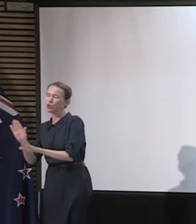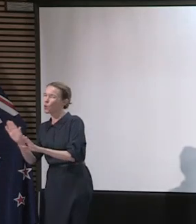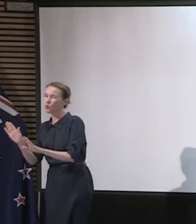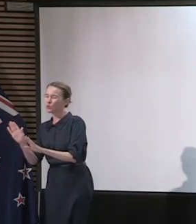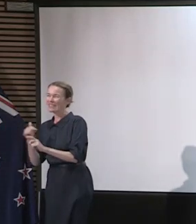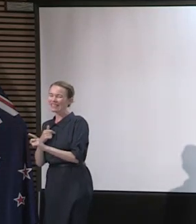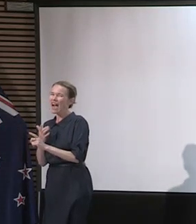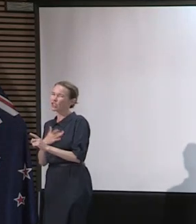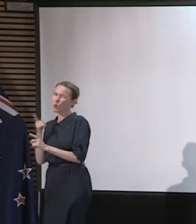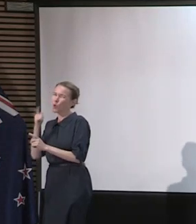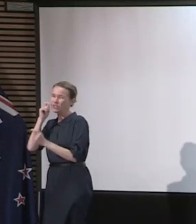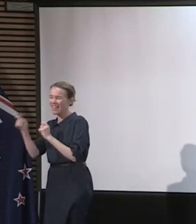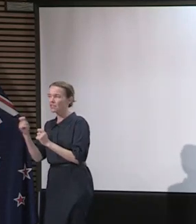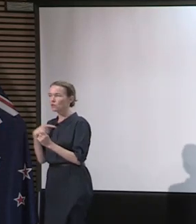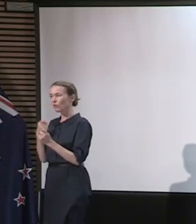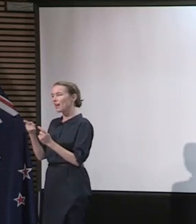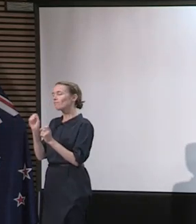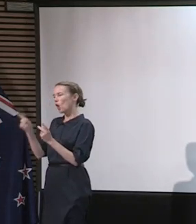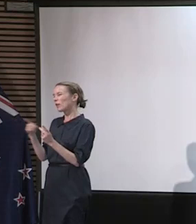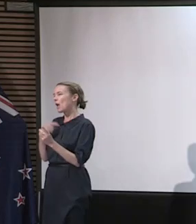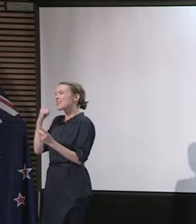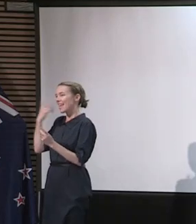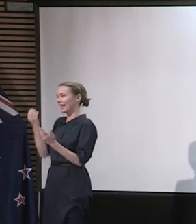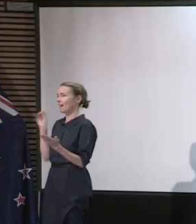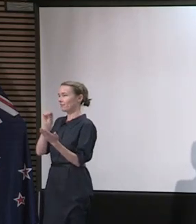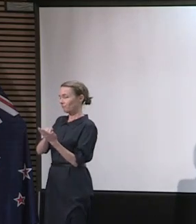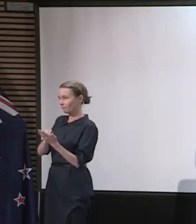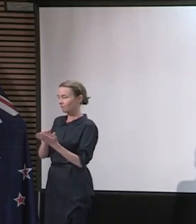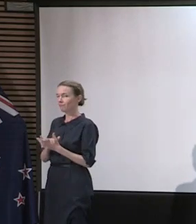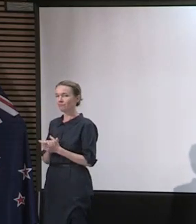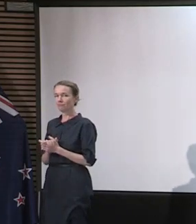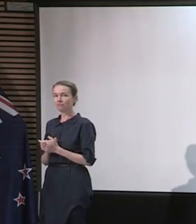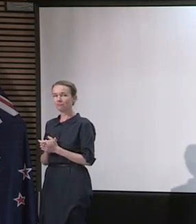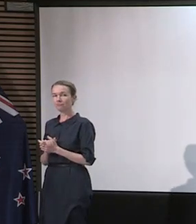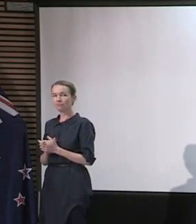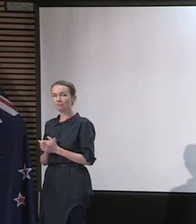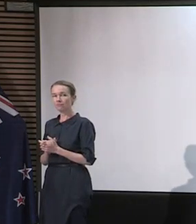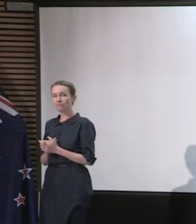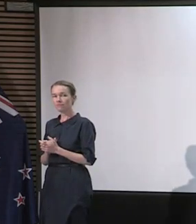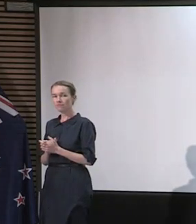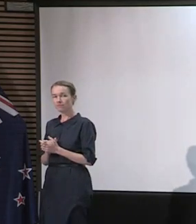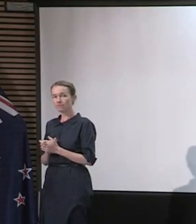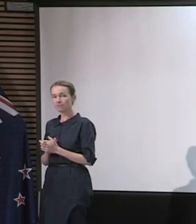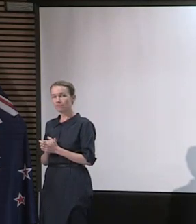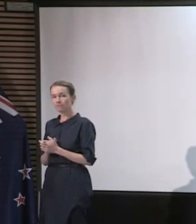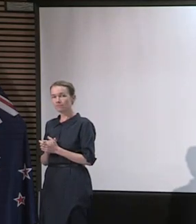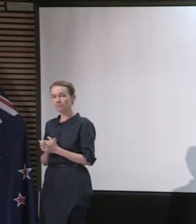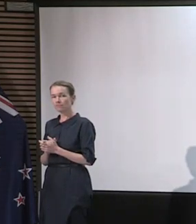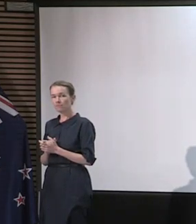tested but we considered probable. There will be cases like that. We will wrap up soon. Ben? (SPEAKS